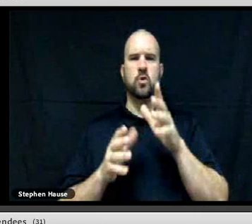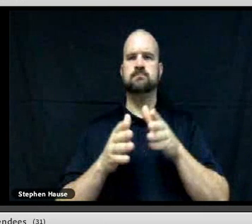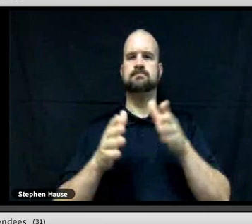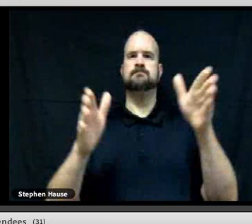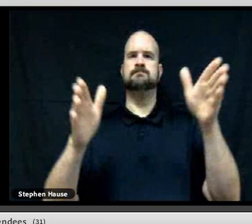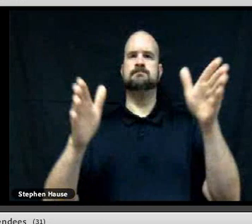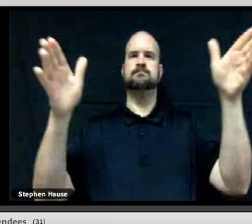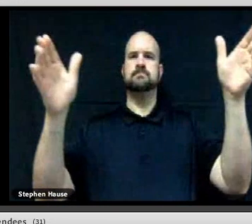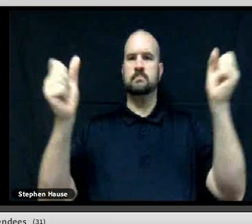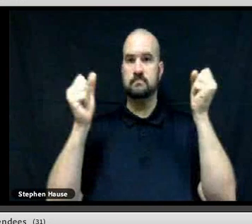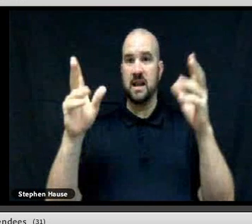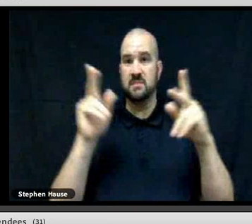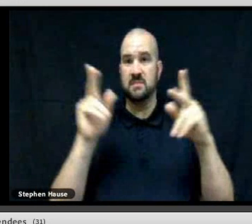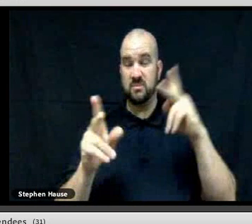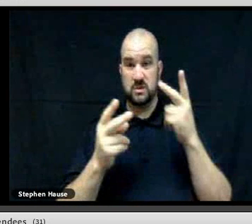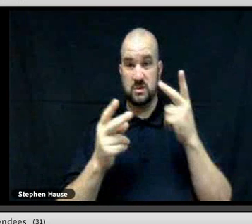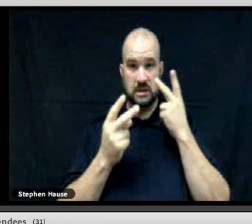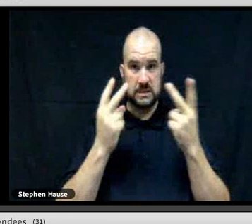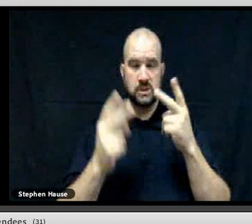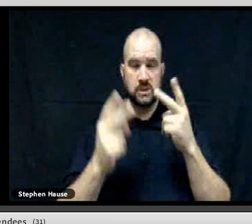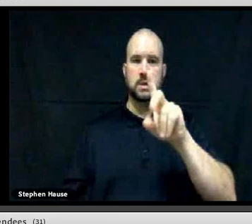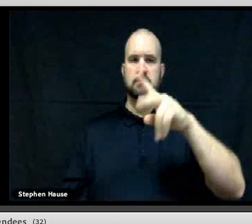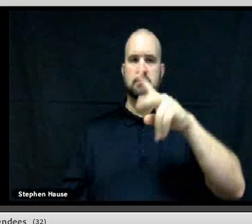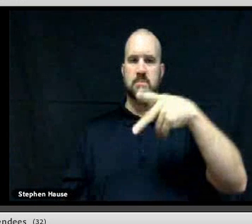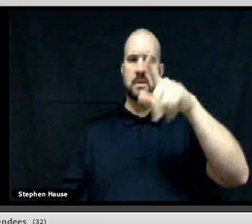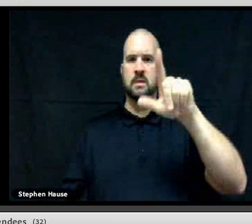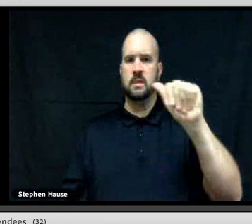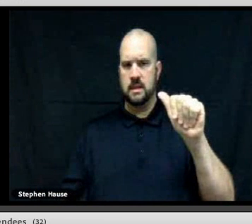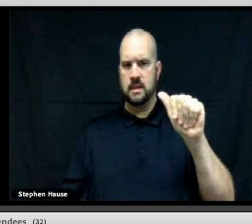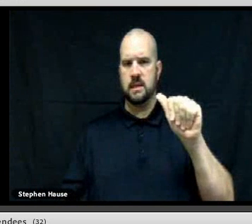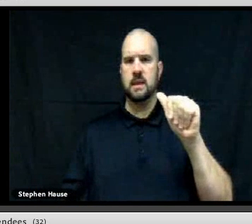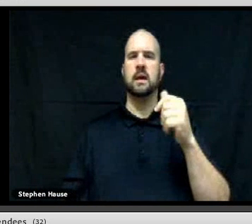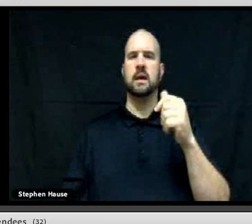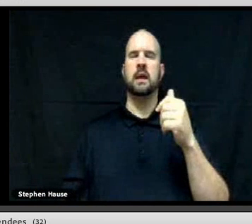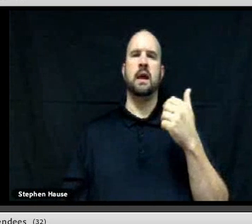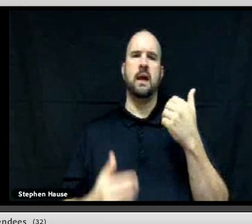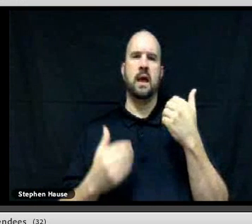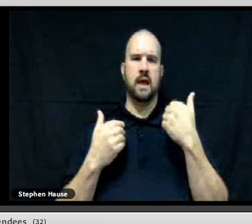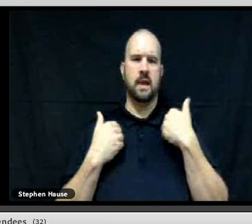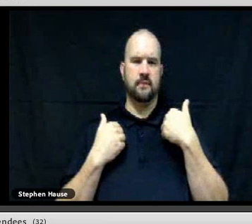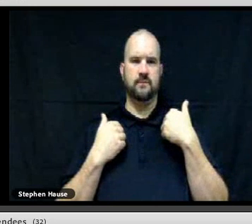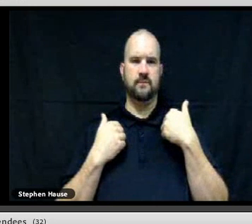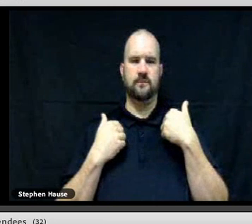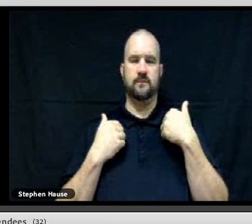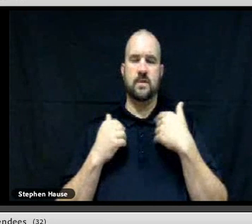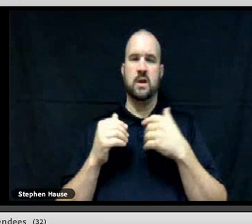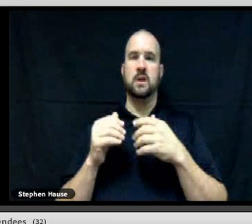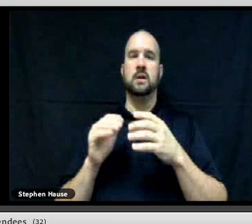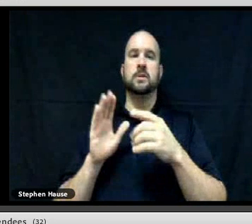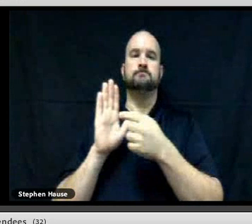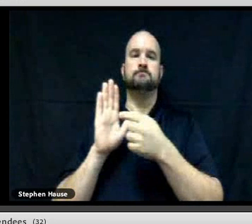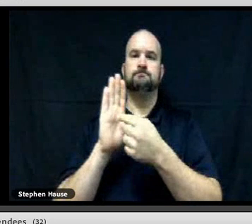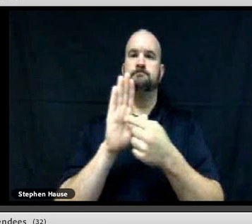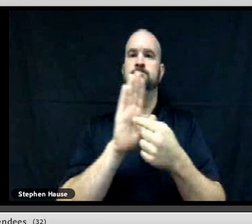So, DPLA and its partners have curated a series of virtual exhibitions and they highlight specific themes,